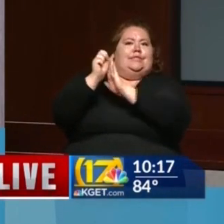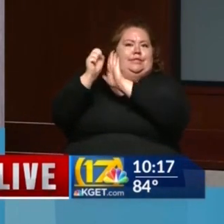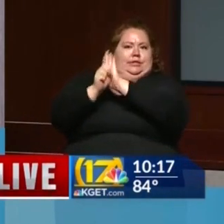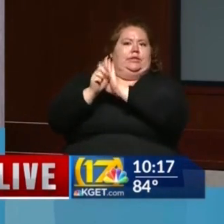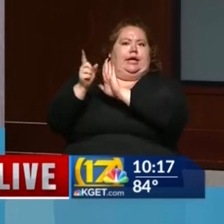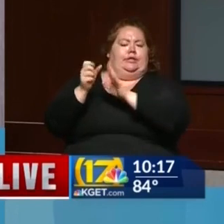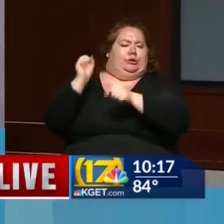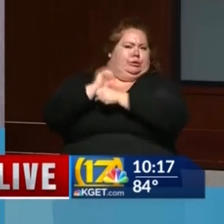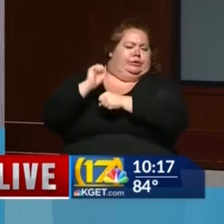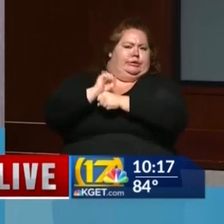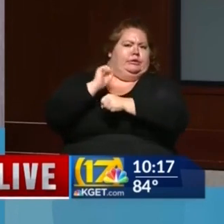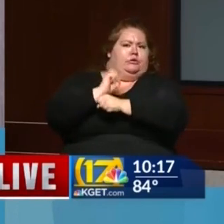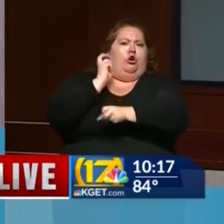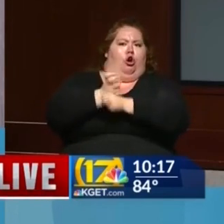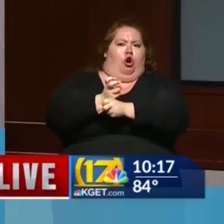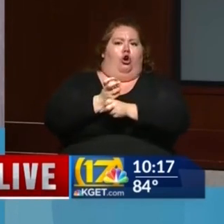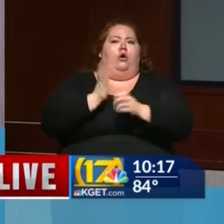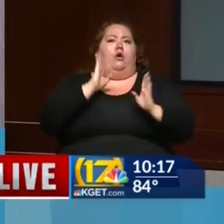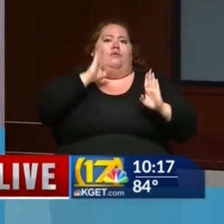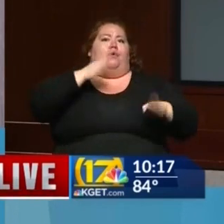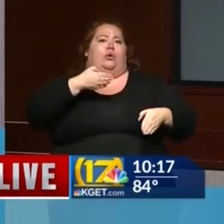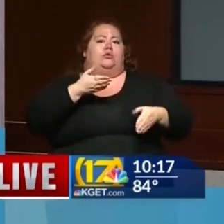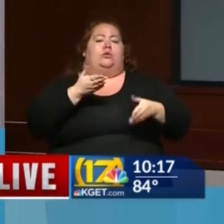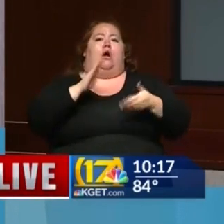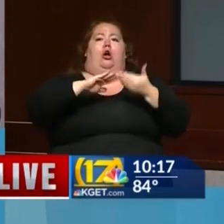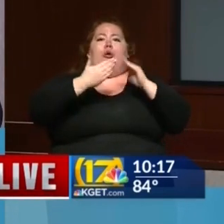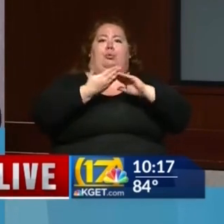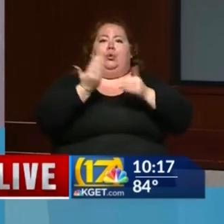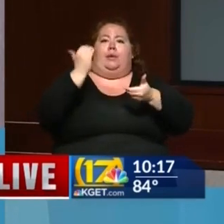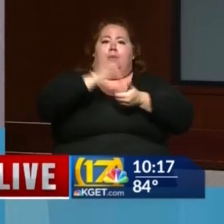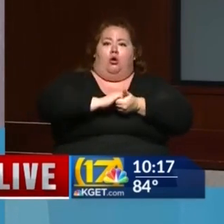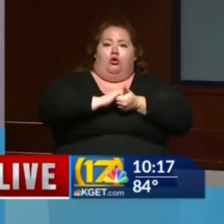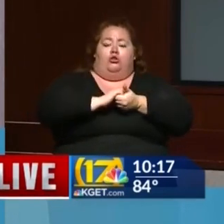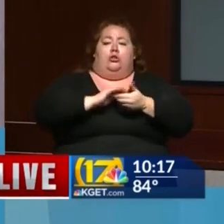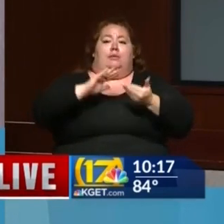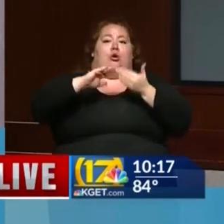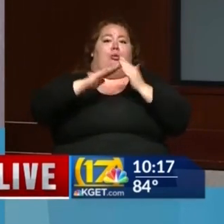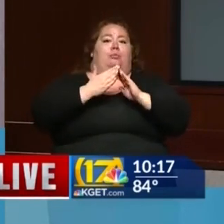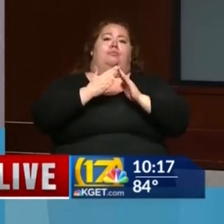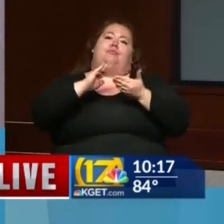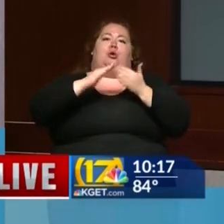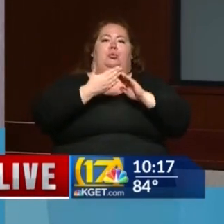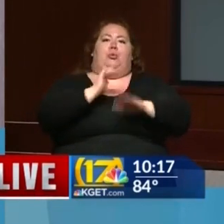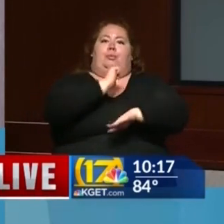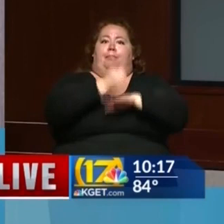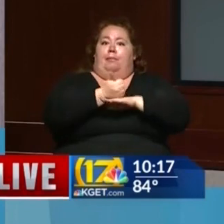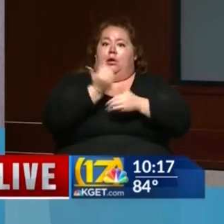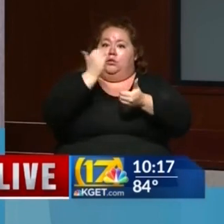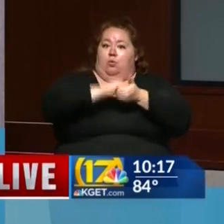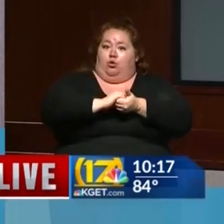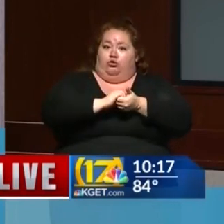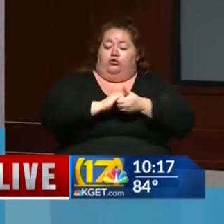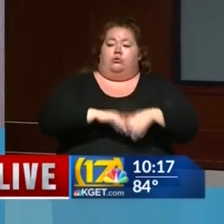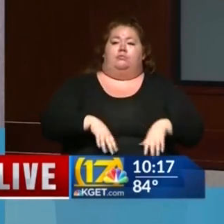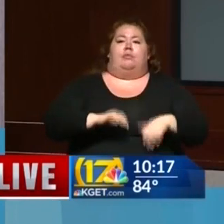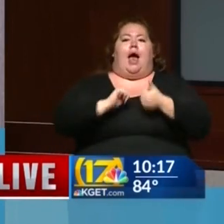MOVING FORWARD IN A FORD N EFFORT TO SUSTAIN THE TRAJECTORY THAT WE FIND OURSELVES ON INCUR AND COUNTY.